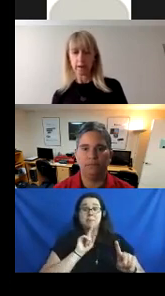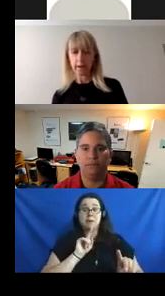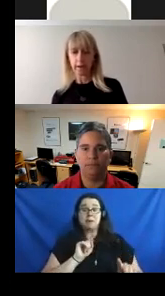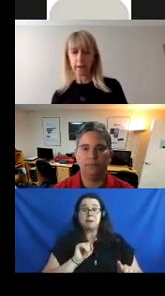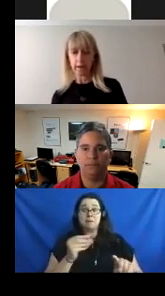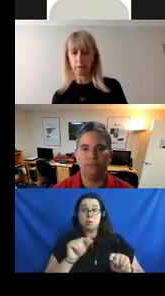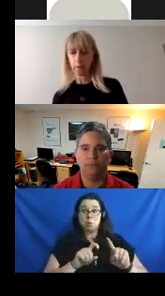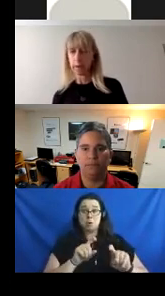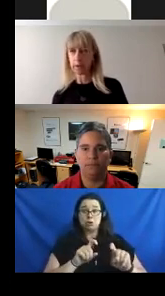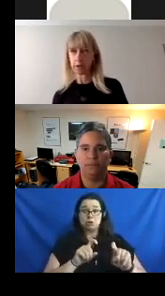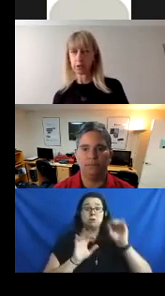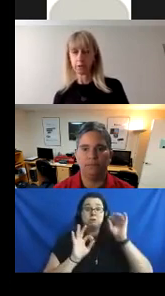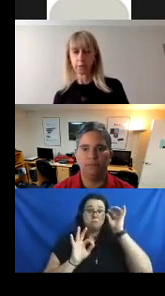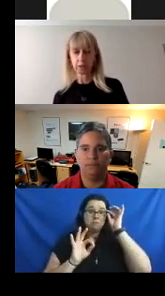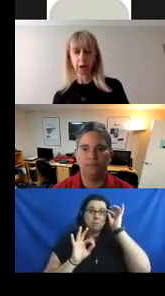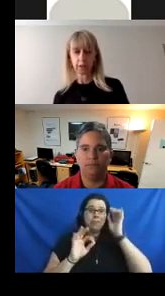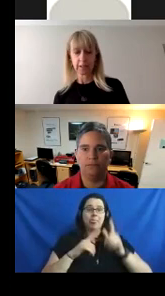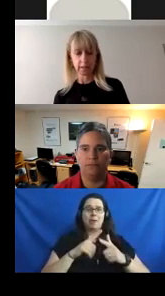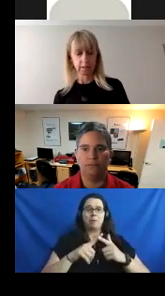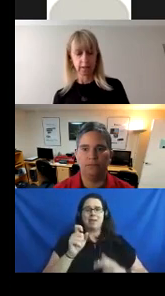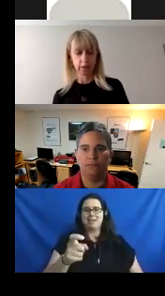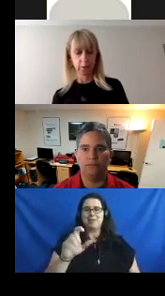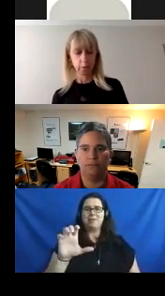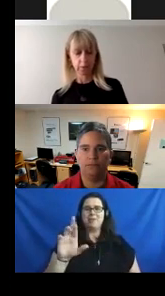THEN WE WILL BE ABLE TO ISSUE THOSE CRC AND CEUs.